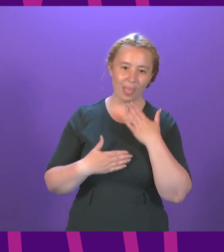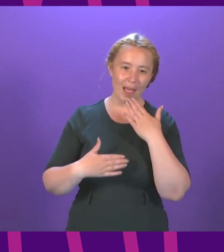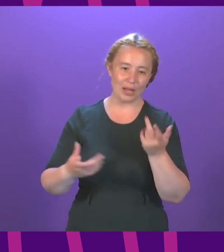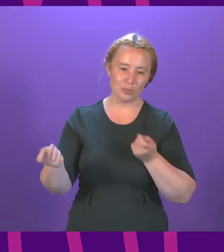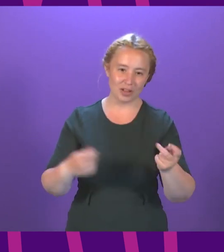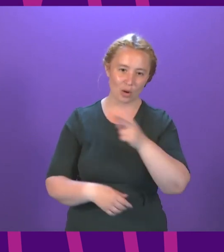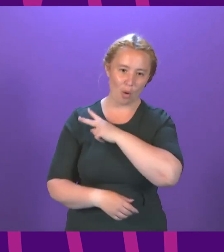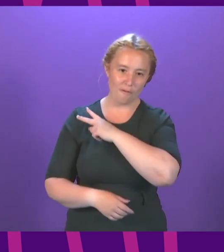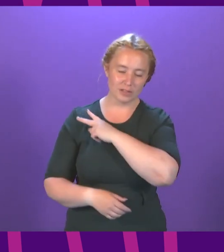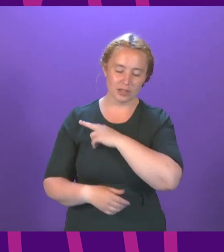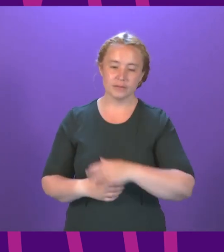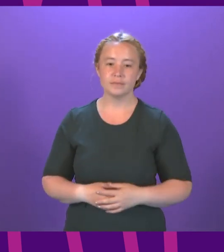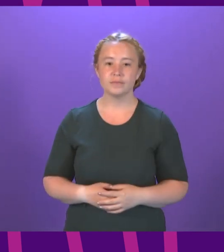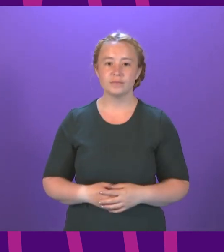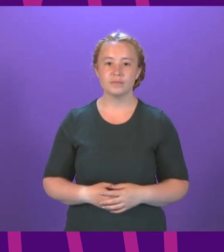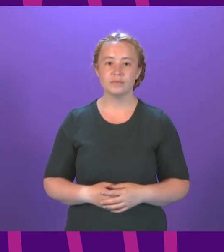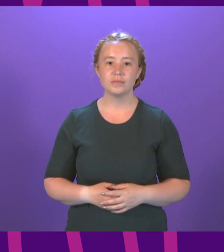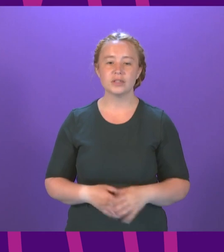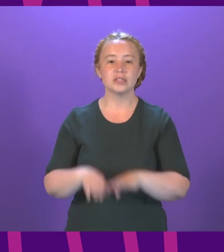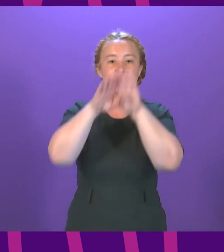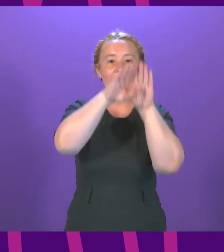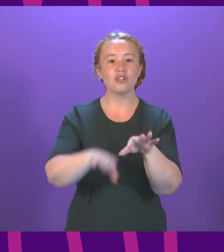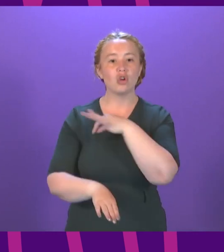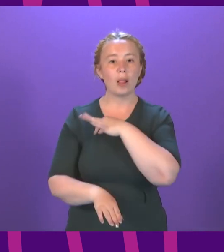Following comments from the national clinical director, Aberdeen Football